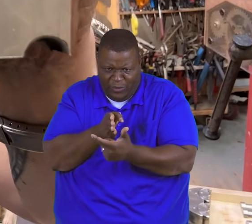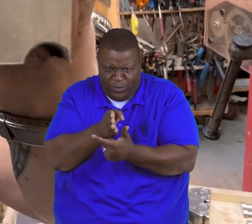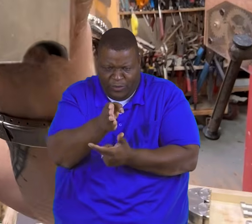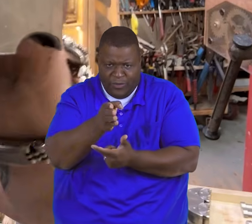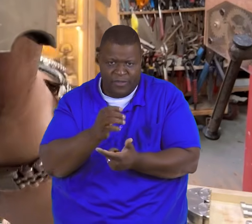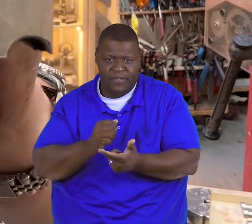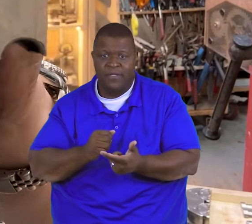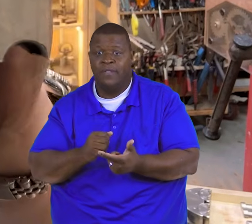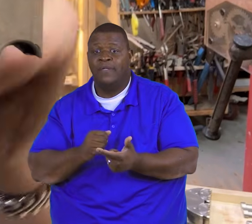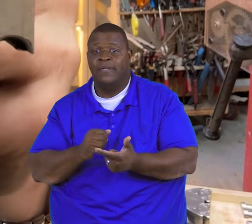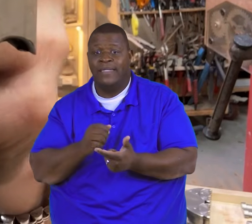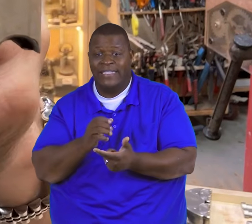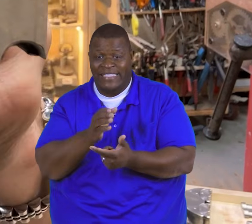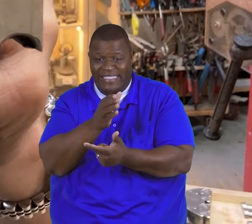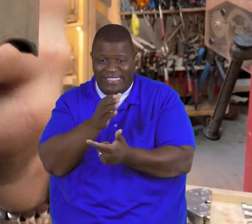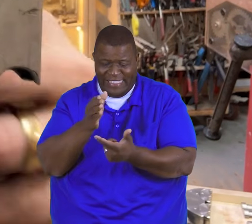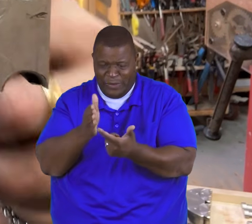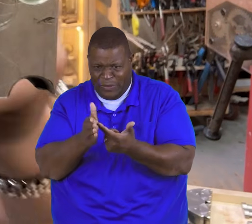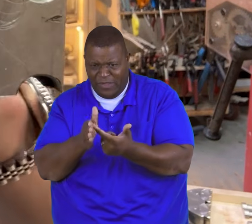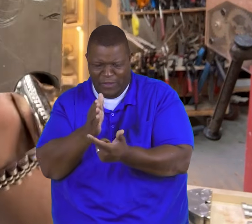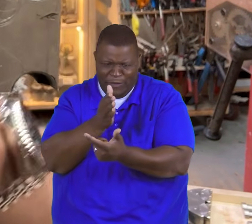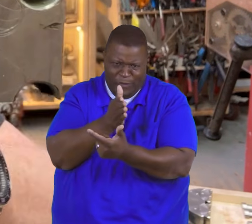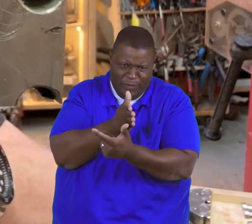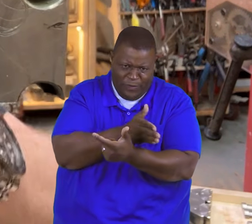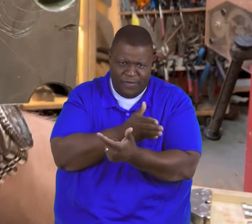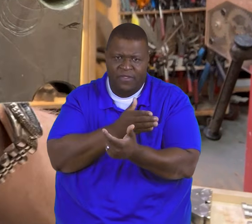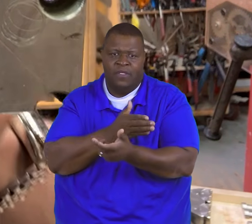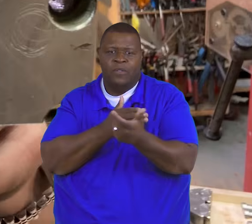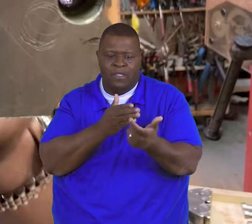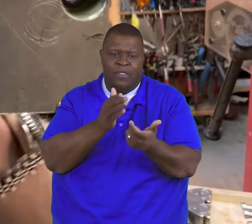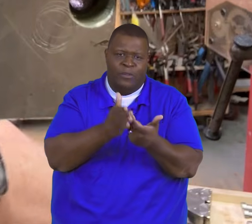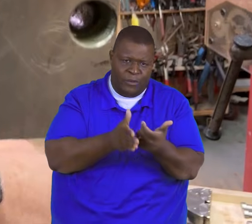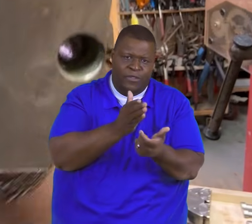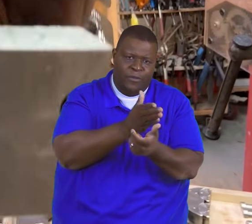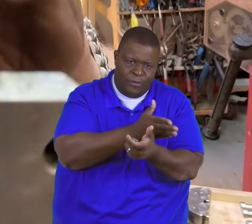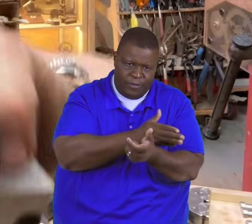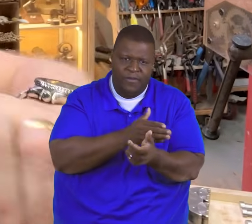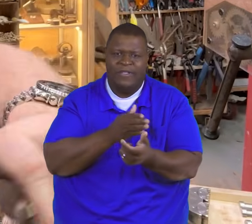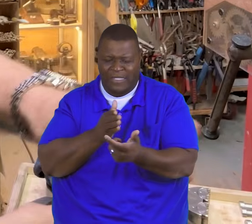That's the step one. And then I wanna soften the edges [whistles] like that.